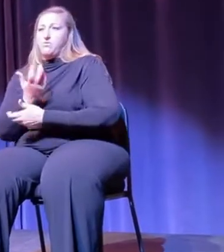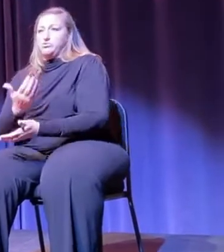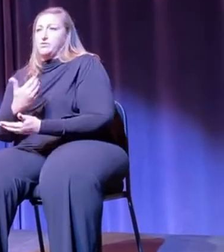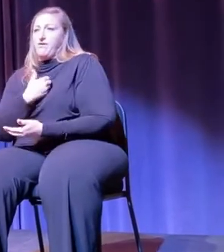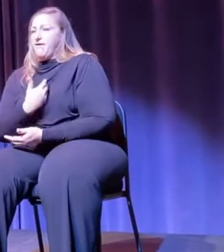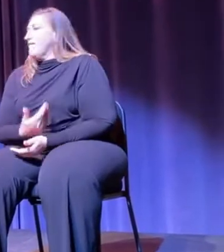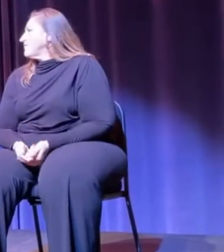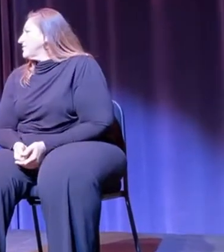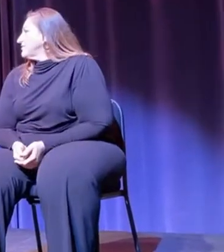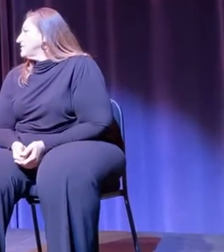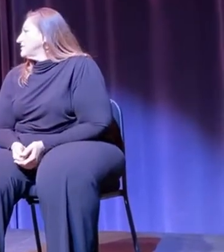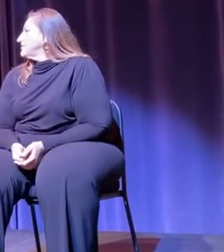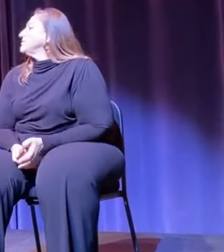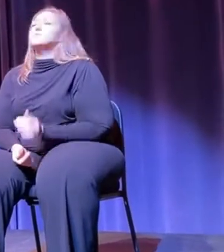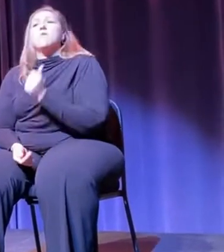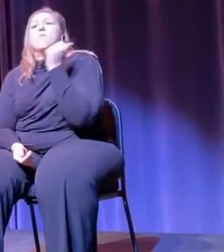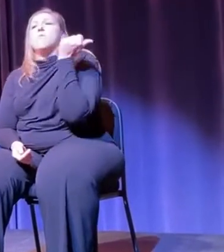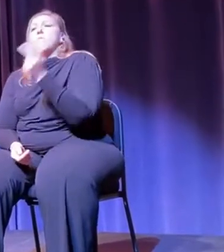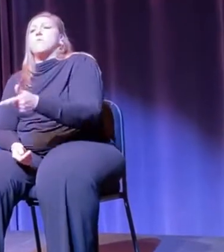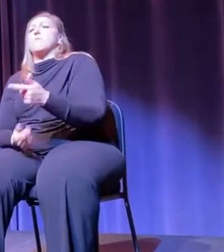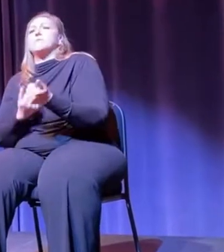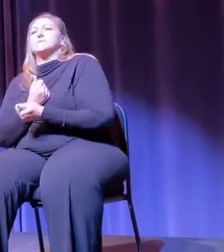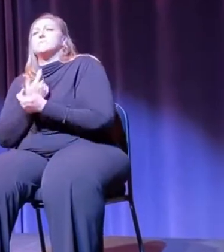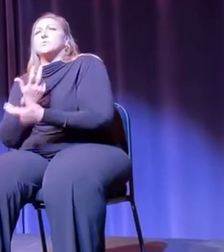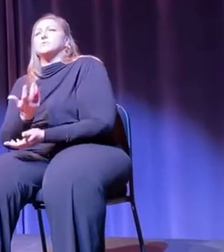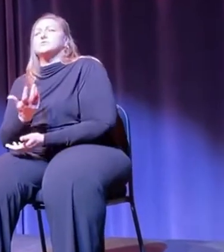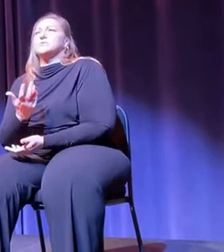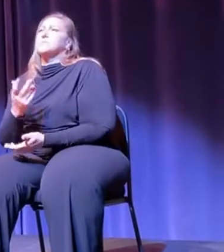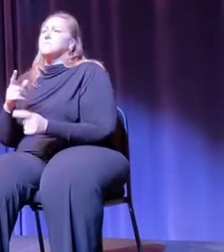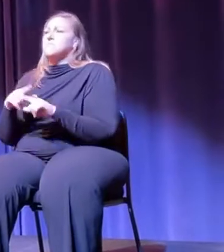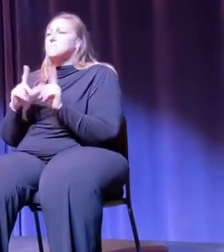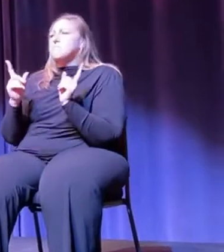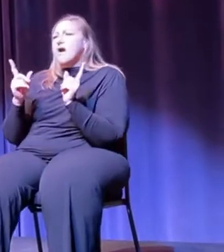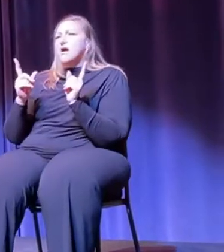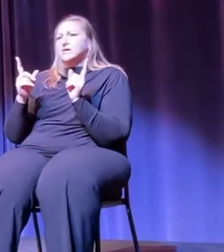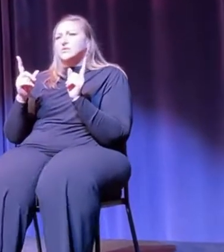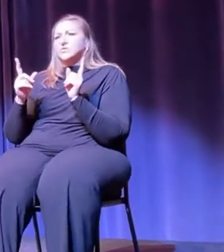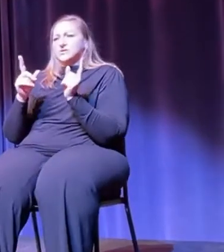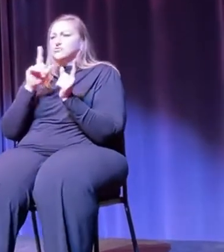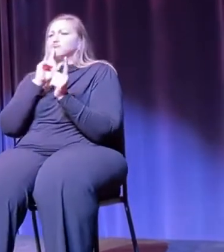and not all of it was poetry but it was radically authentic writing